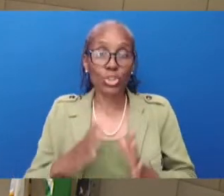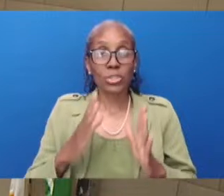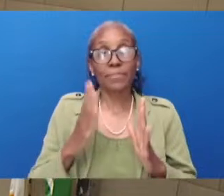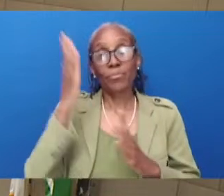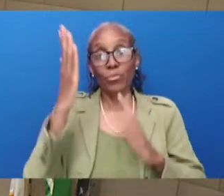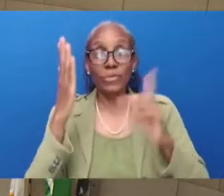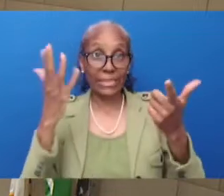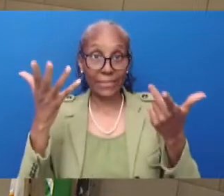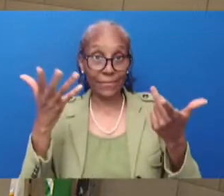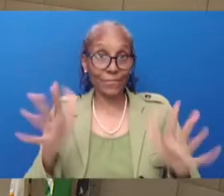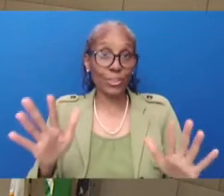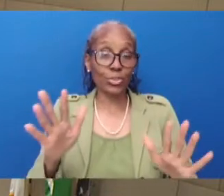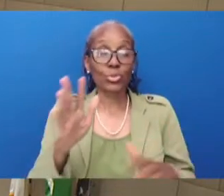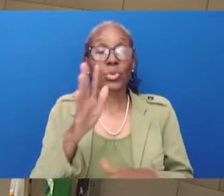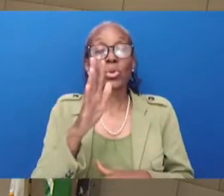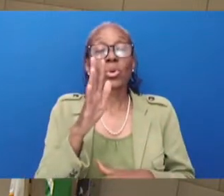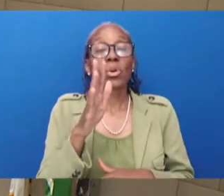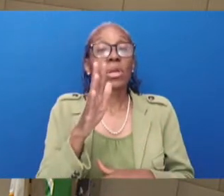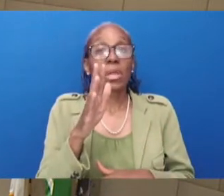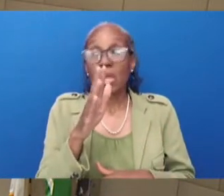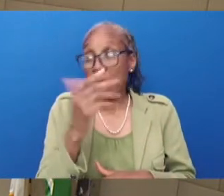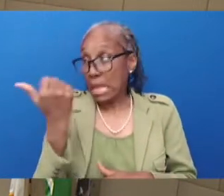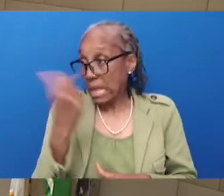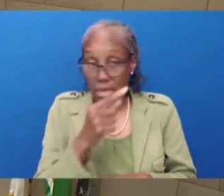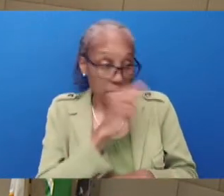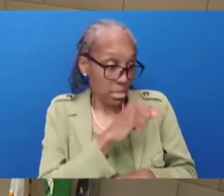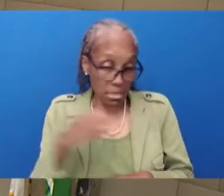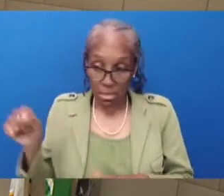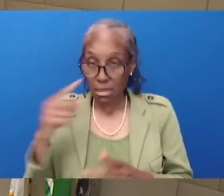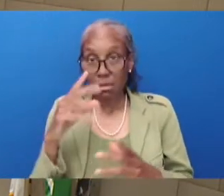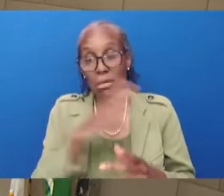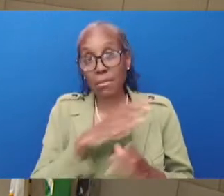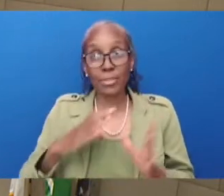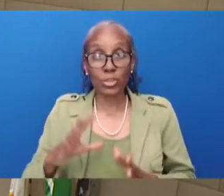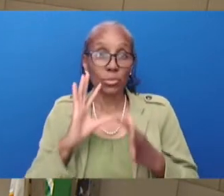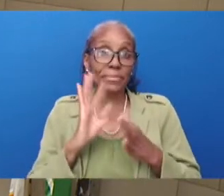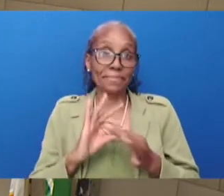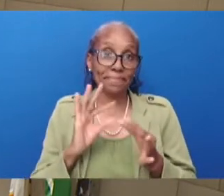MECKLENBURG BOARD OF COUNTY COMMISSIONERS. SO MOVED.